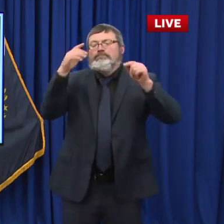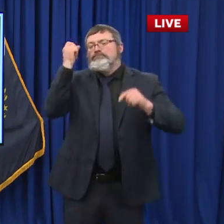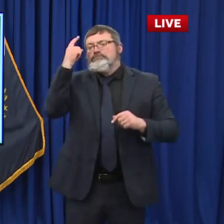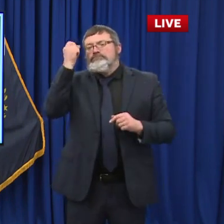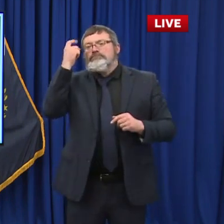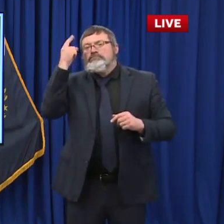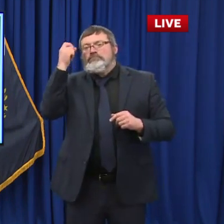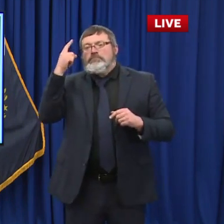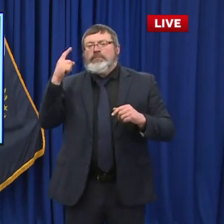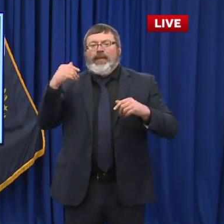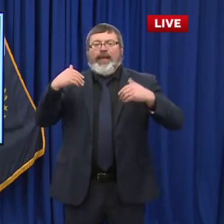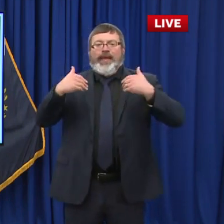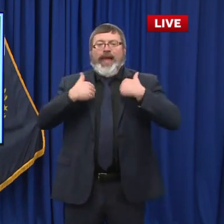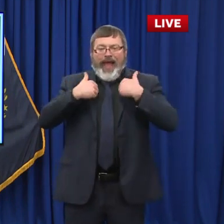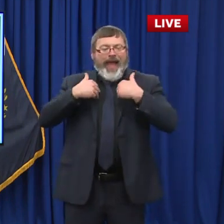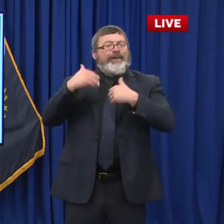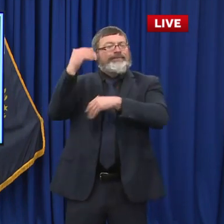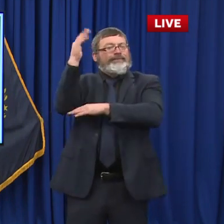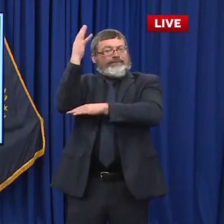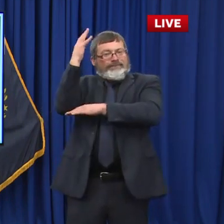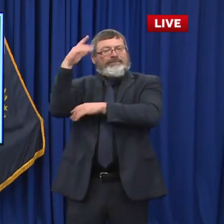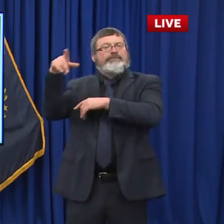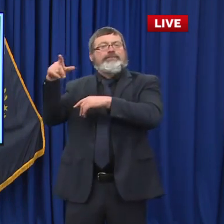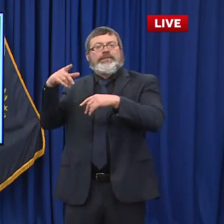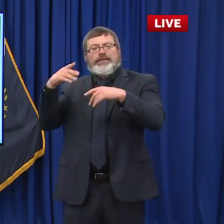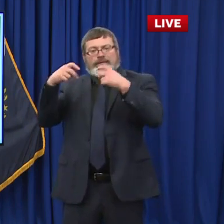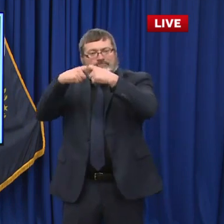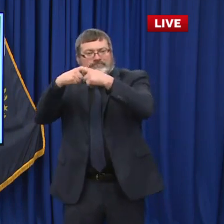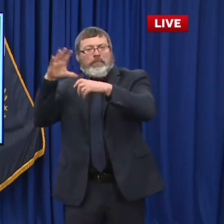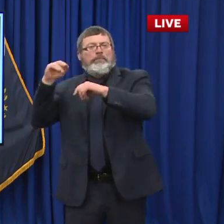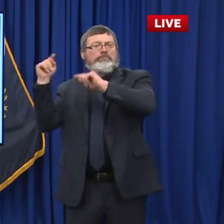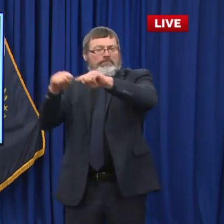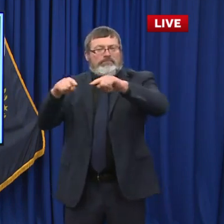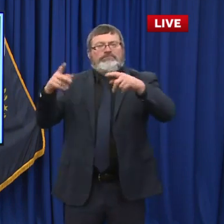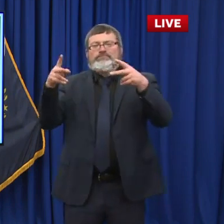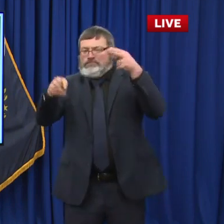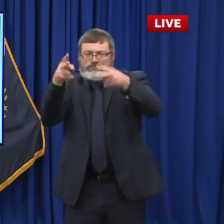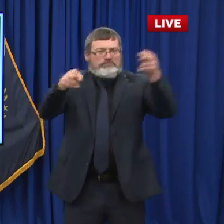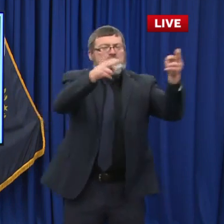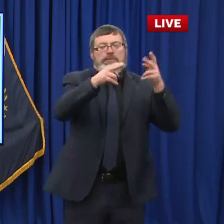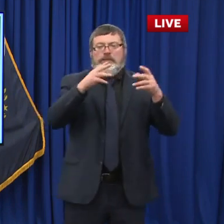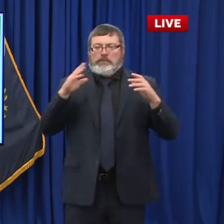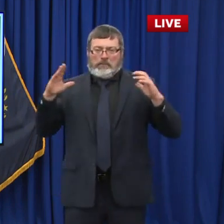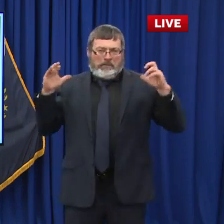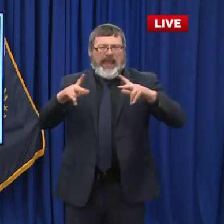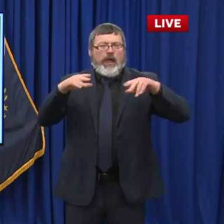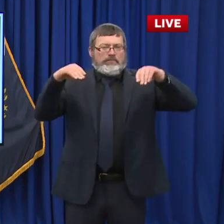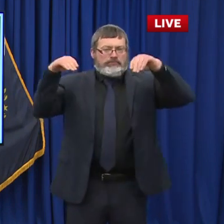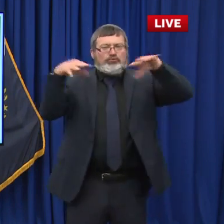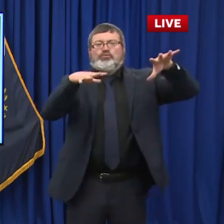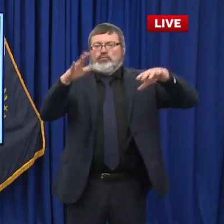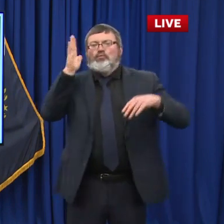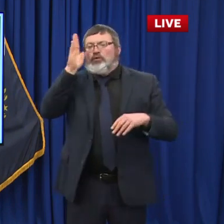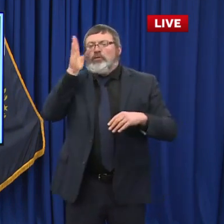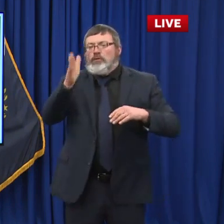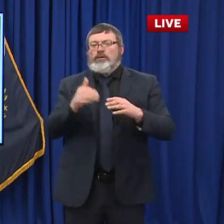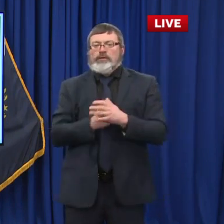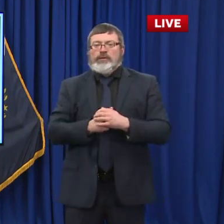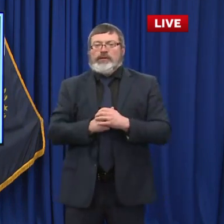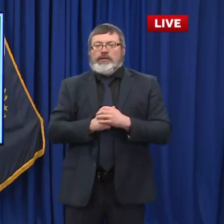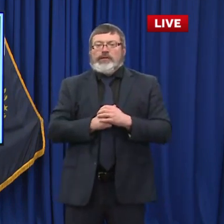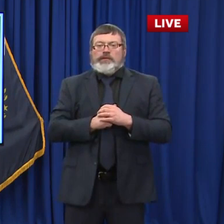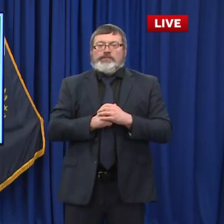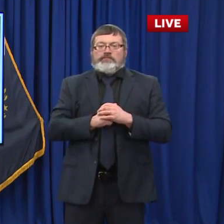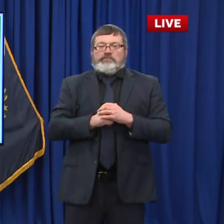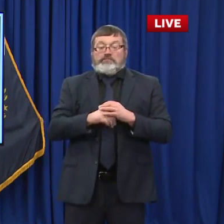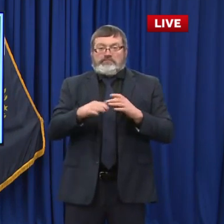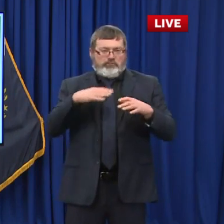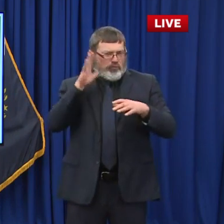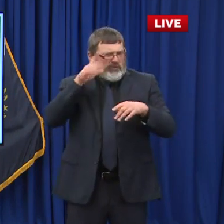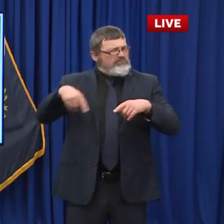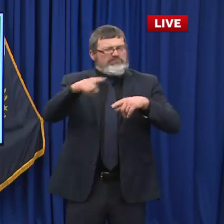WE DID HAVE SOME POWER OUTAGES OUT THERE AND THERE ARE CREWS TAKING CARE OF THOSE LAST INDIVIDUALS ACROSS THE STATE.